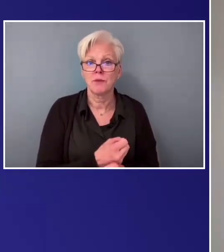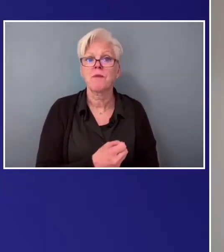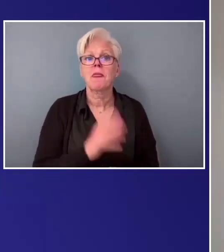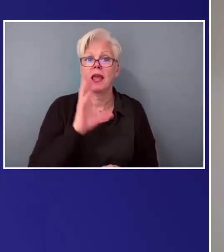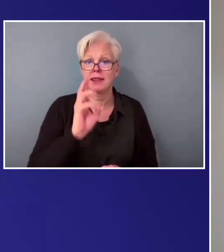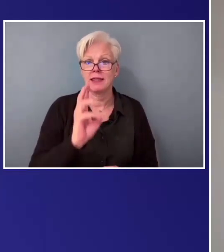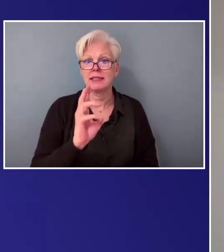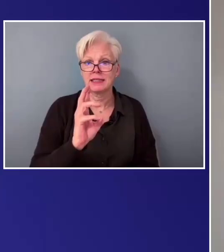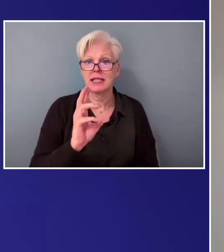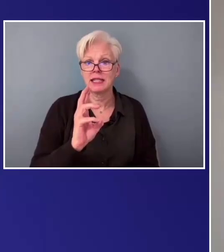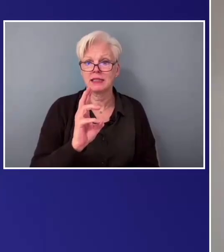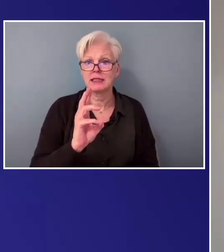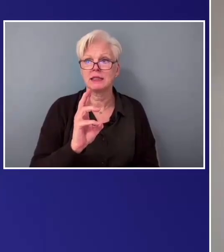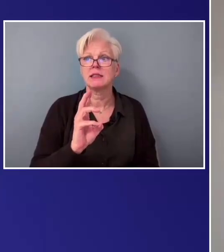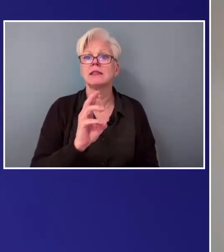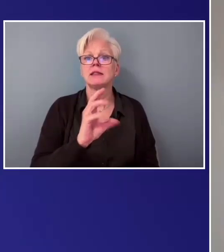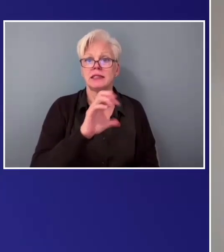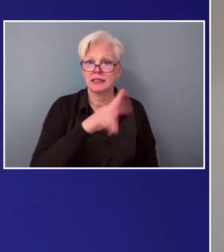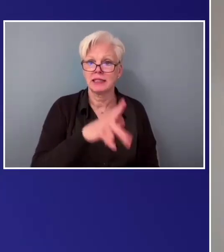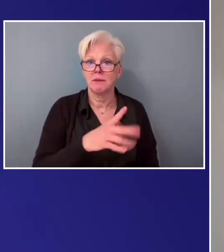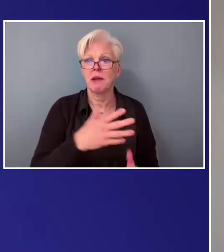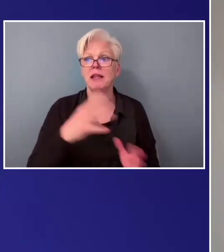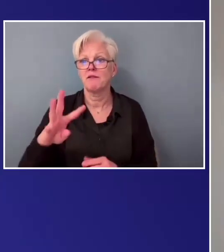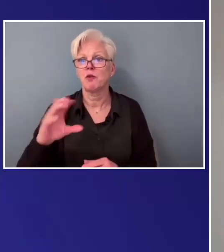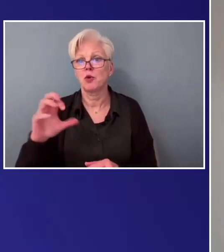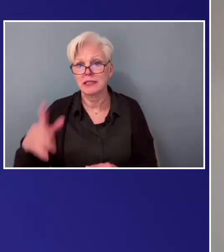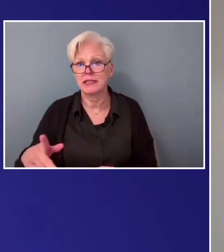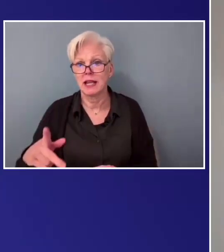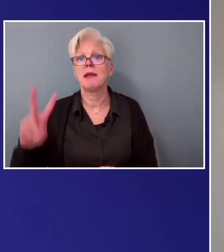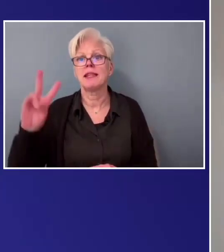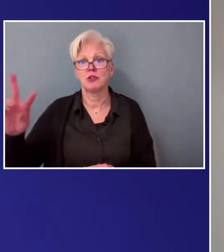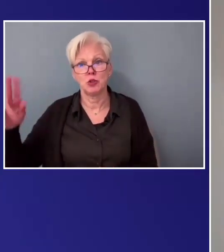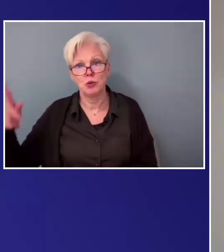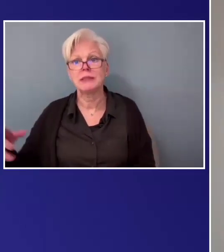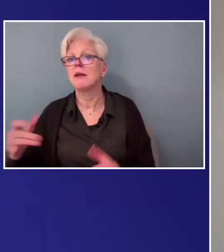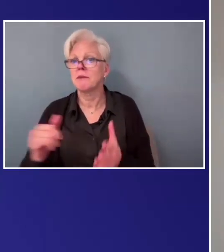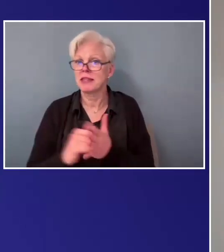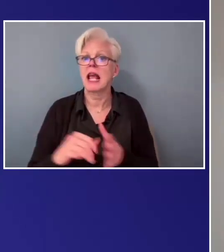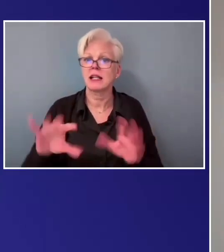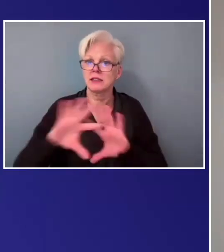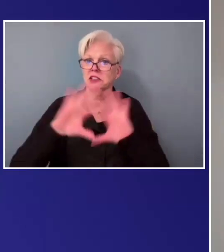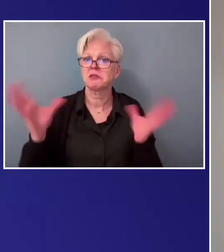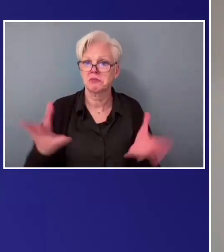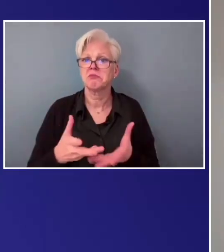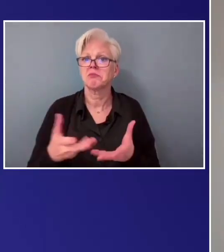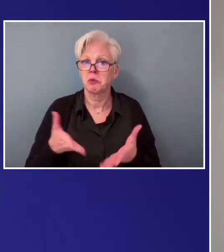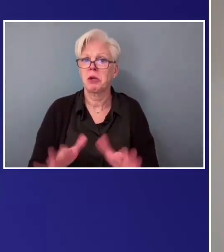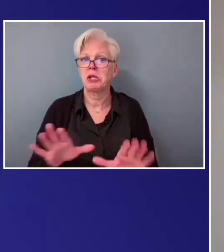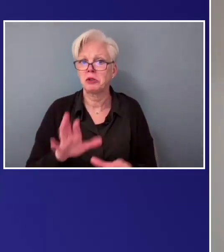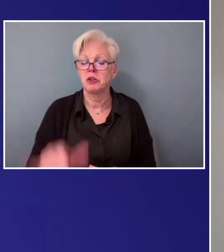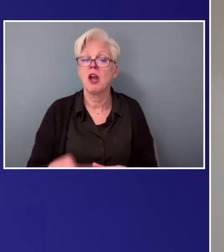then four-digit CIP, then two-digit CIP is a comprehensive way to do that. If we were to go back and look even further, five years, six years,